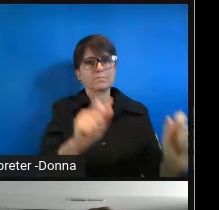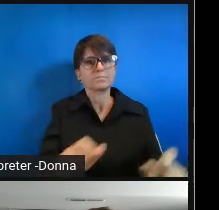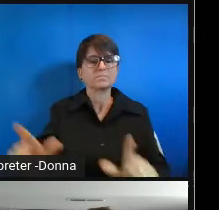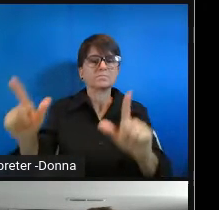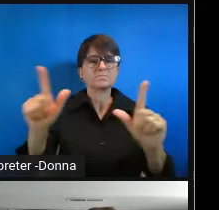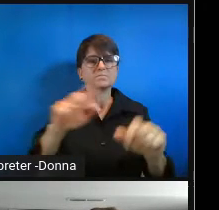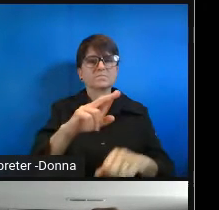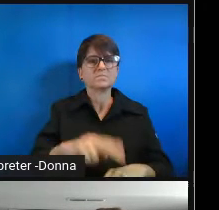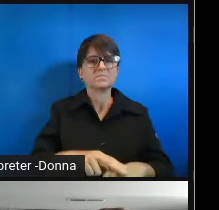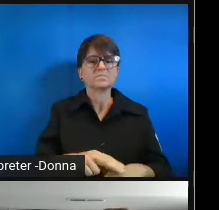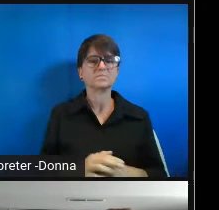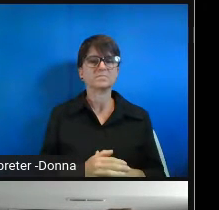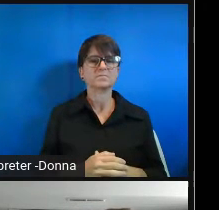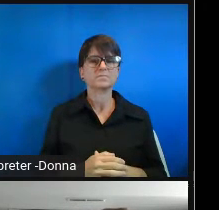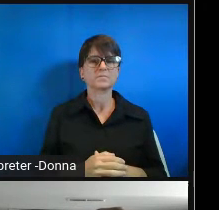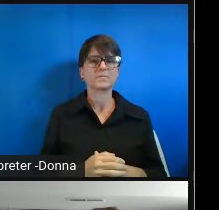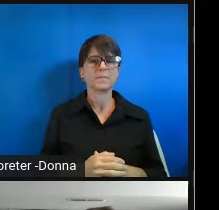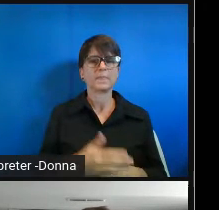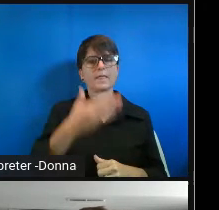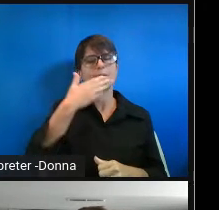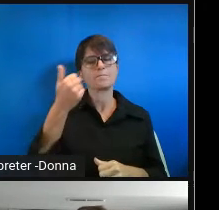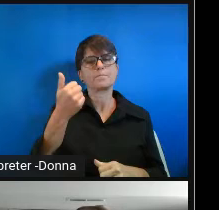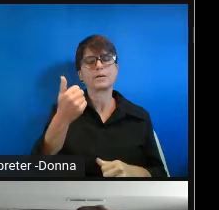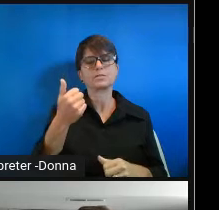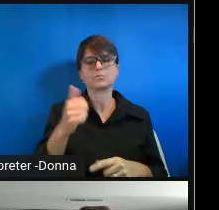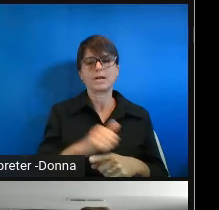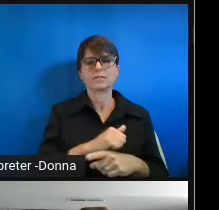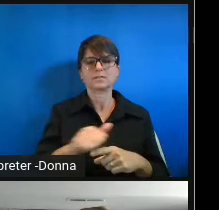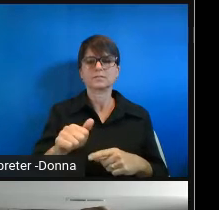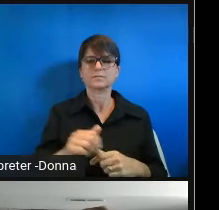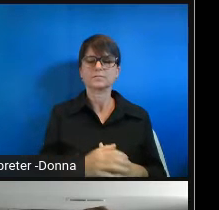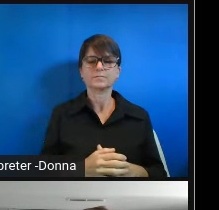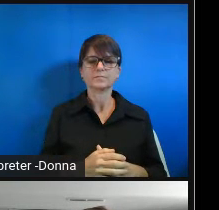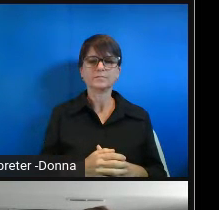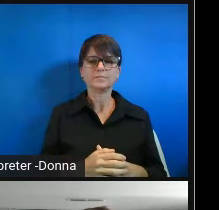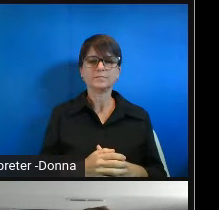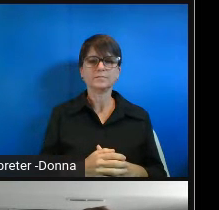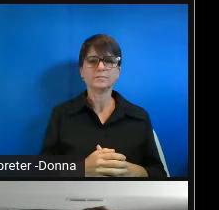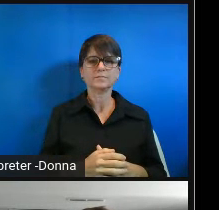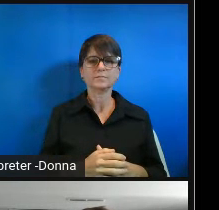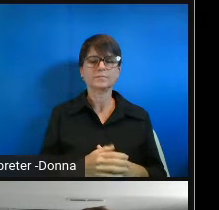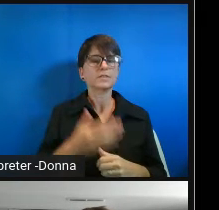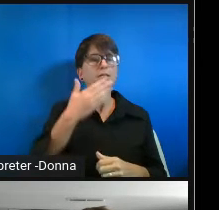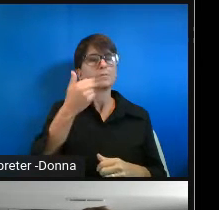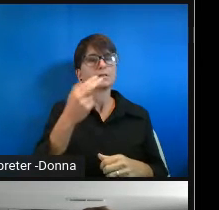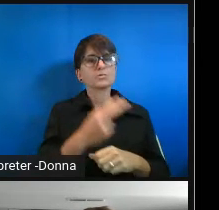Best practices. Now, let's dive in on what makes an ideal dialog experience for any